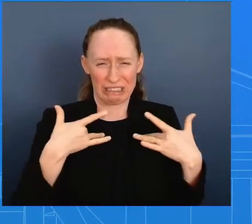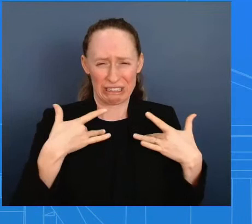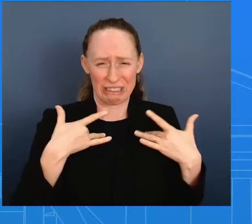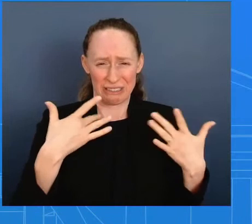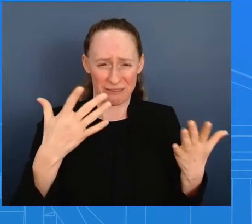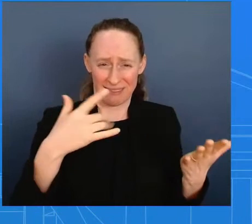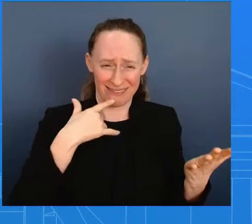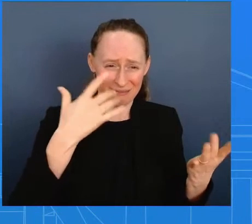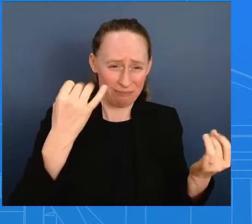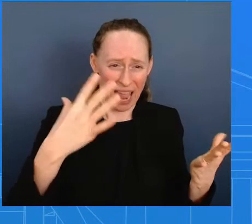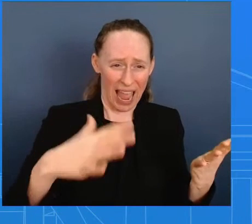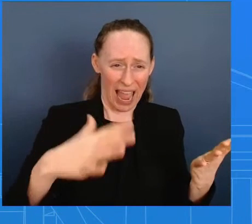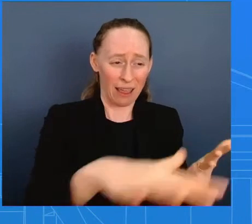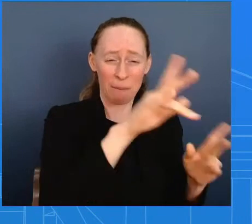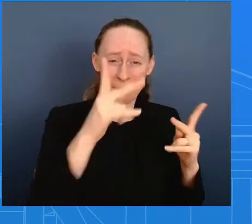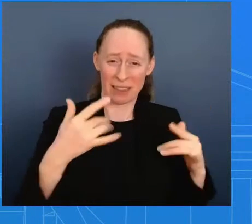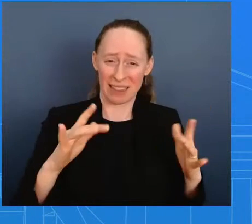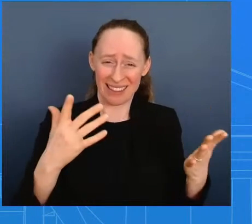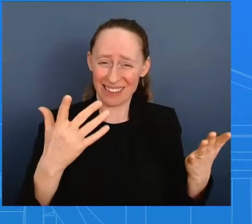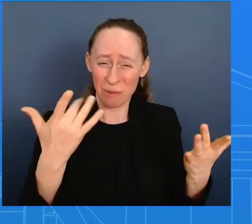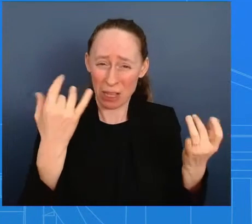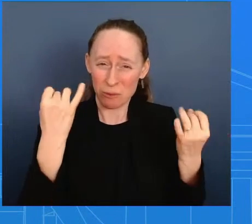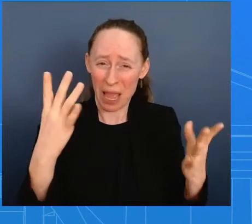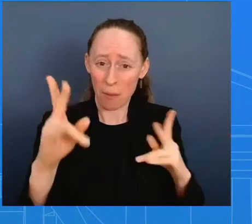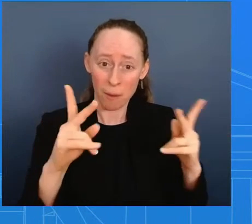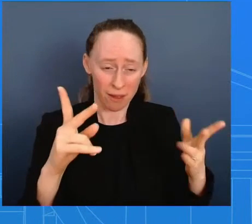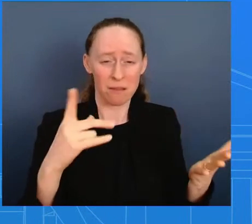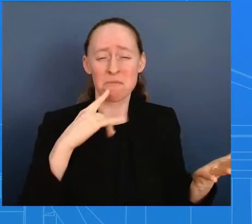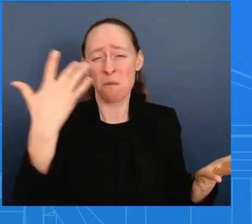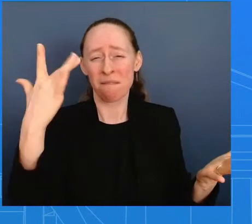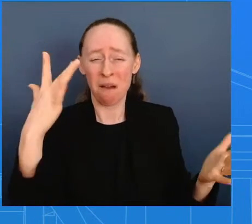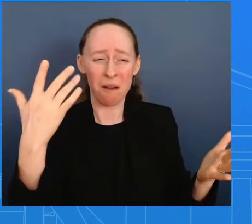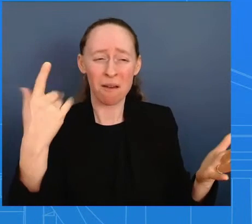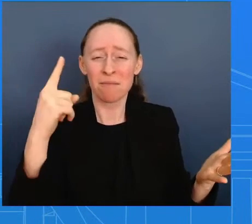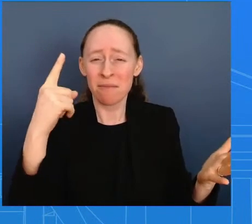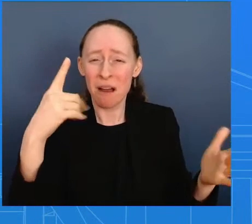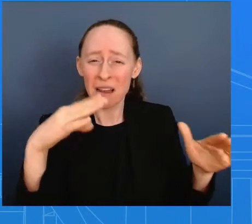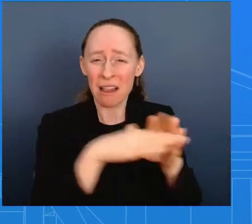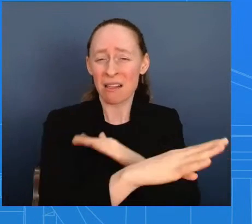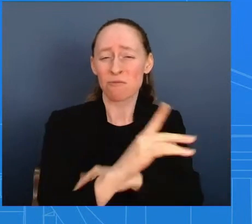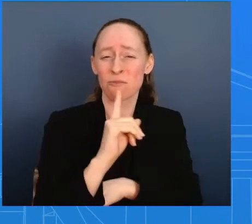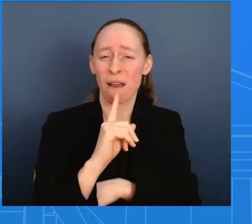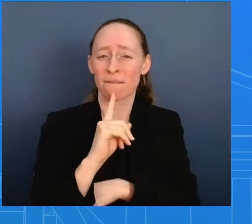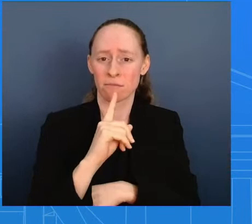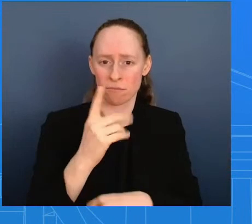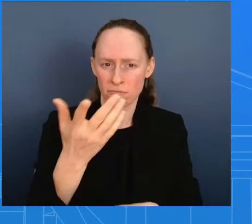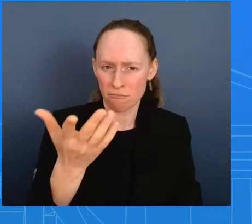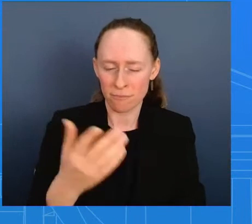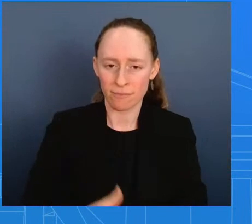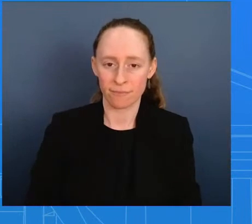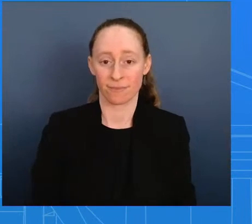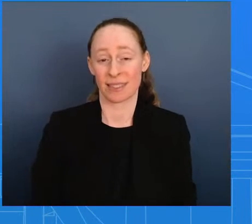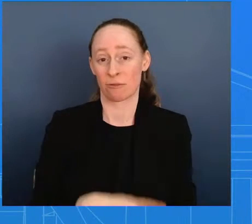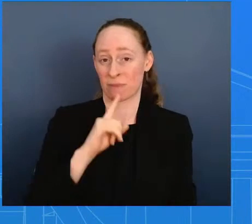to the Israeli government. A point that we have made to them is that Israel has gone through Gaza City. Israel has gone through Khan Yunis.